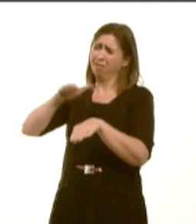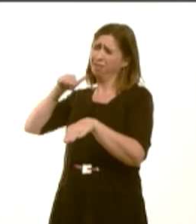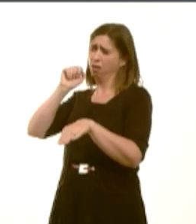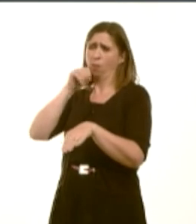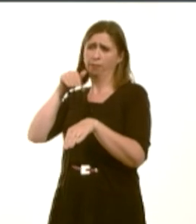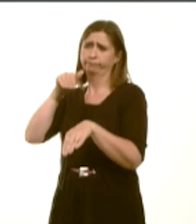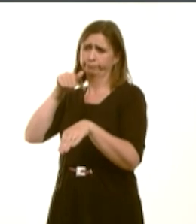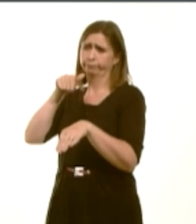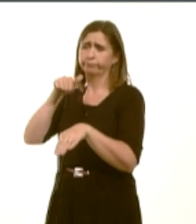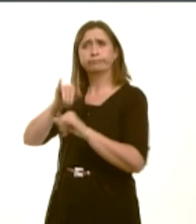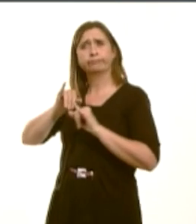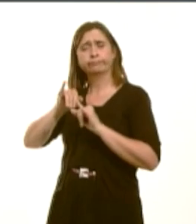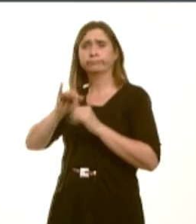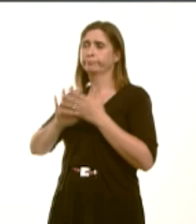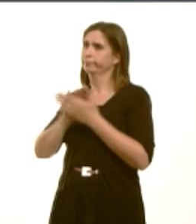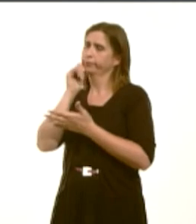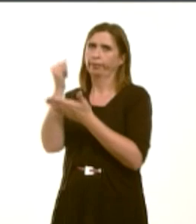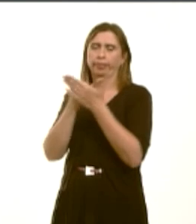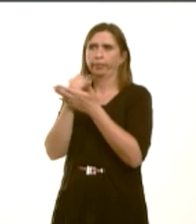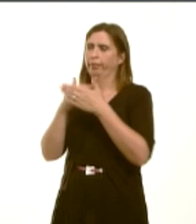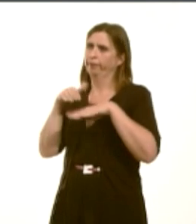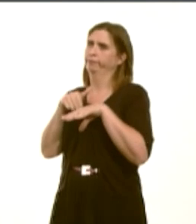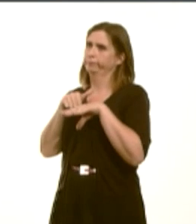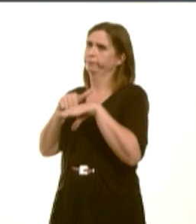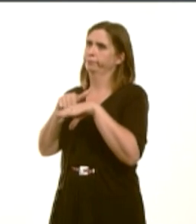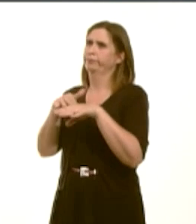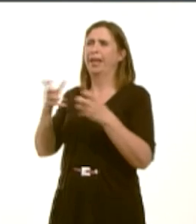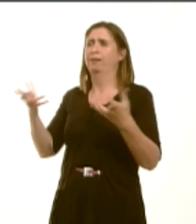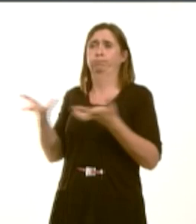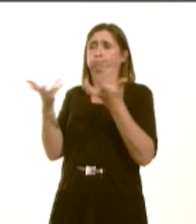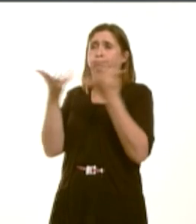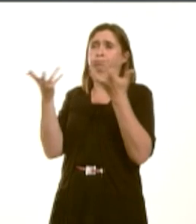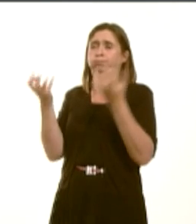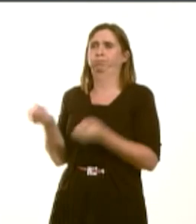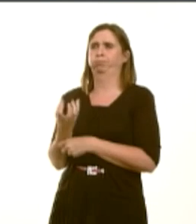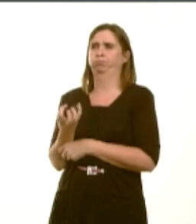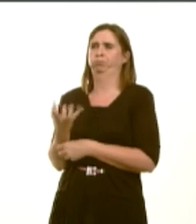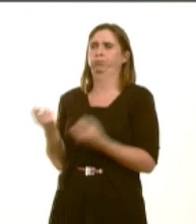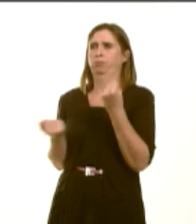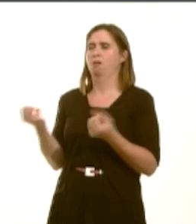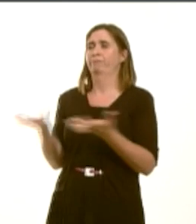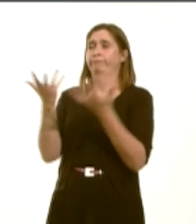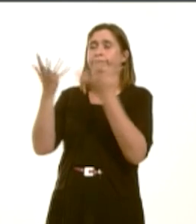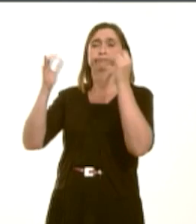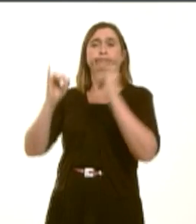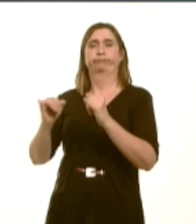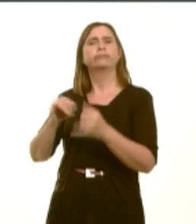cars and very poor air quality. So, what steps are being taken to ensure that Cardiff city